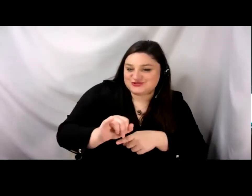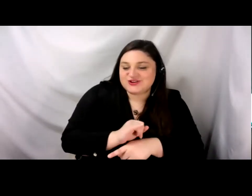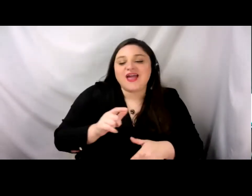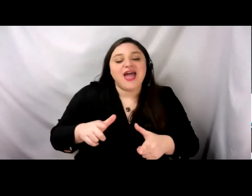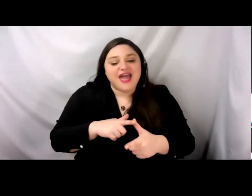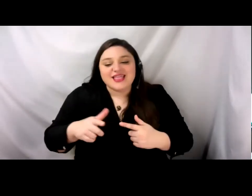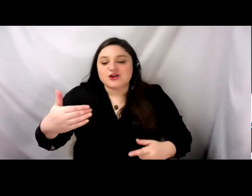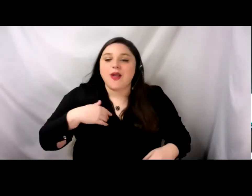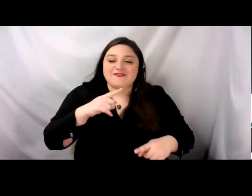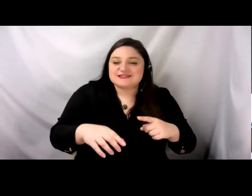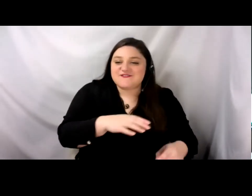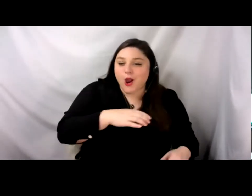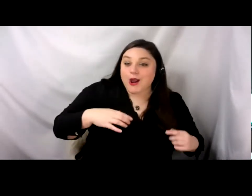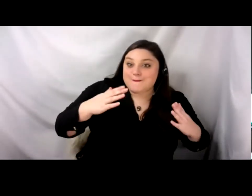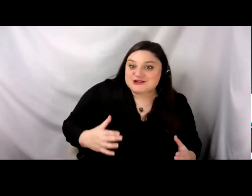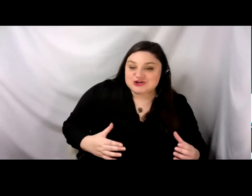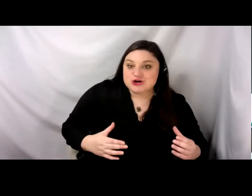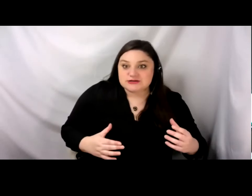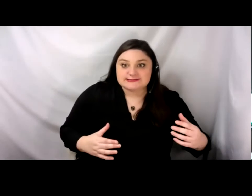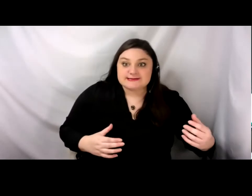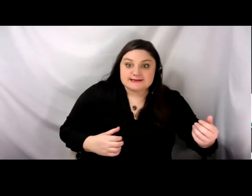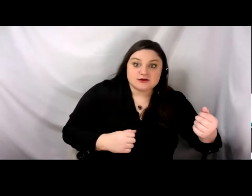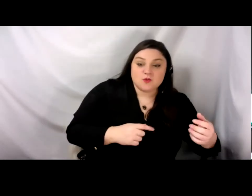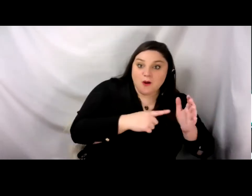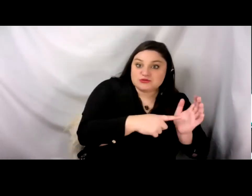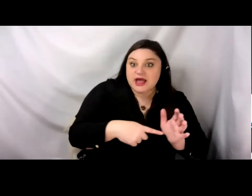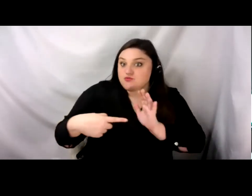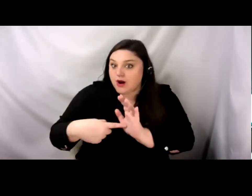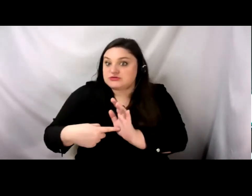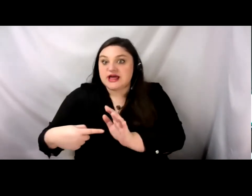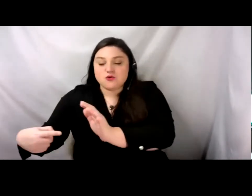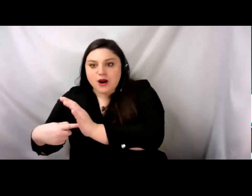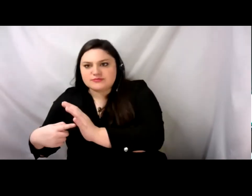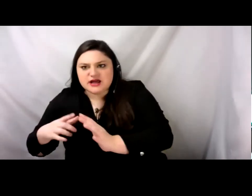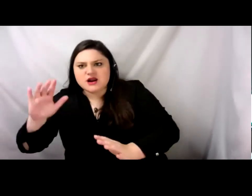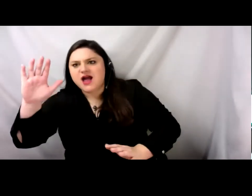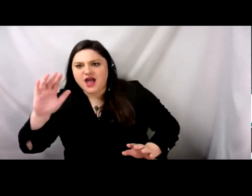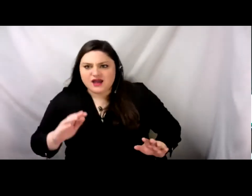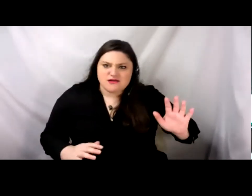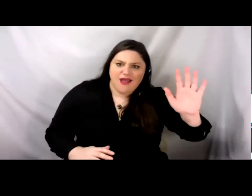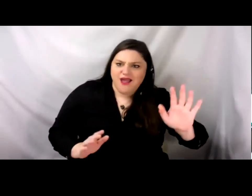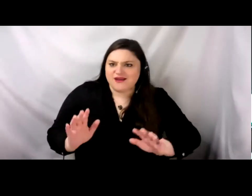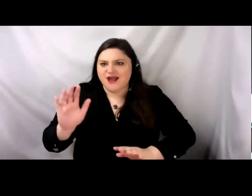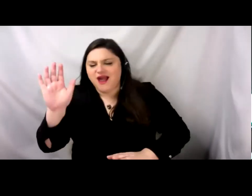That kind of view up here and the decision understanding what the implications are where you are at